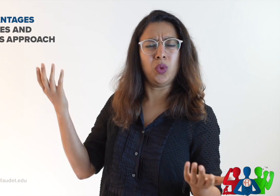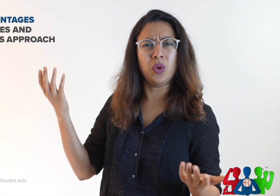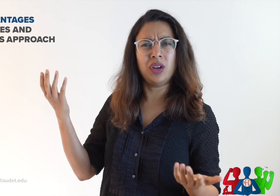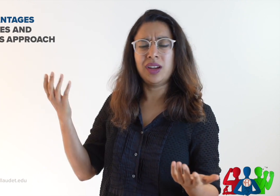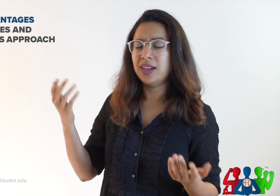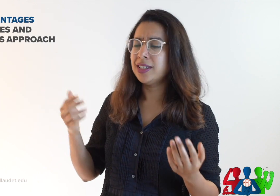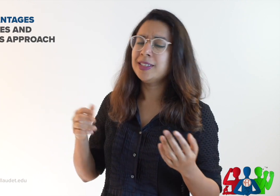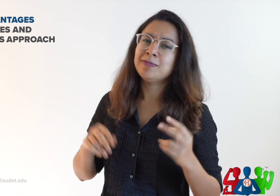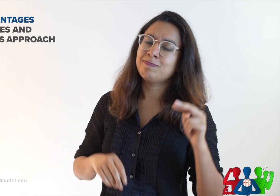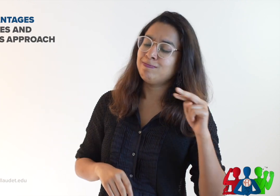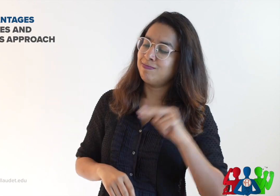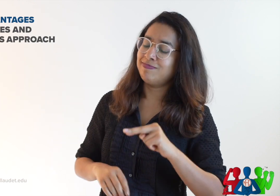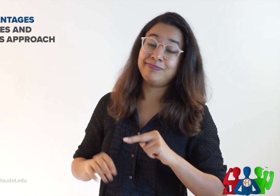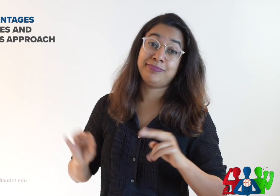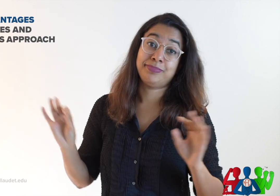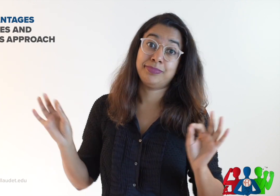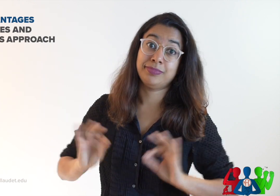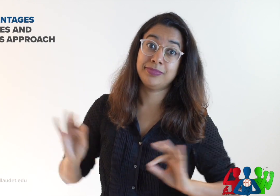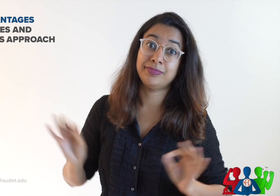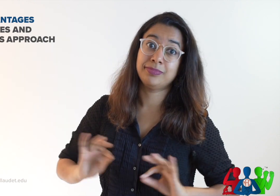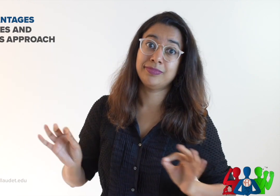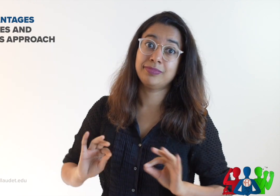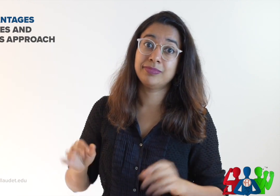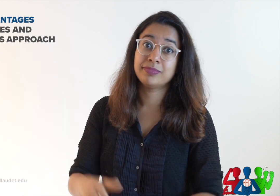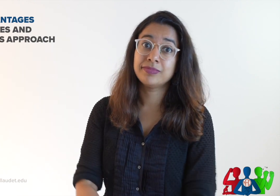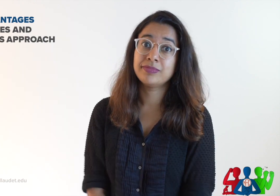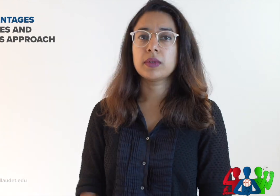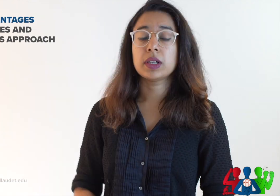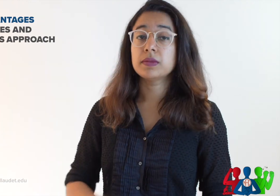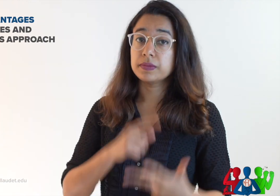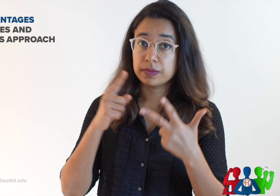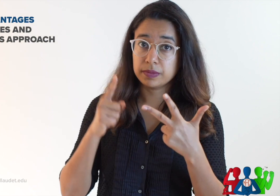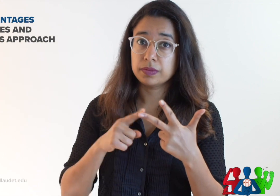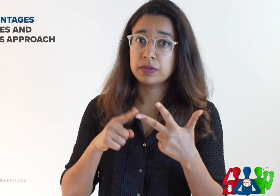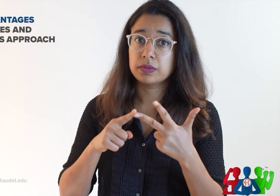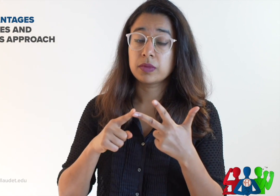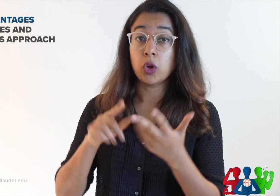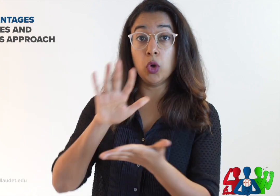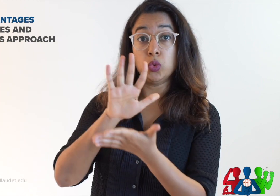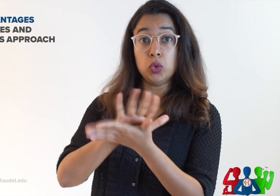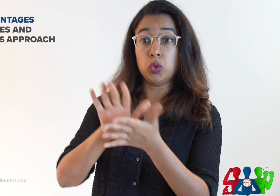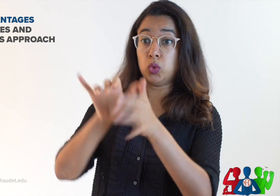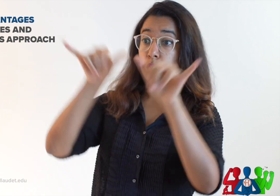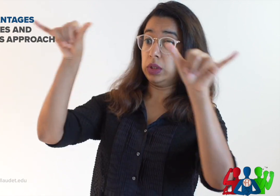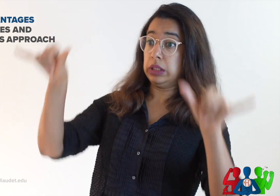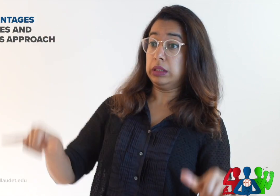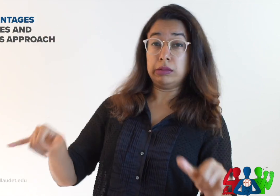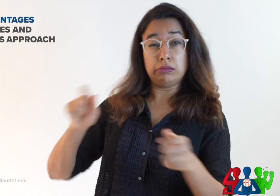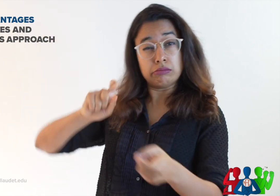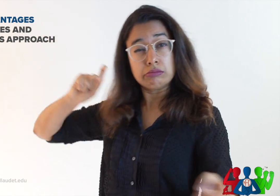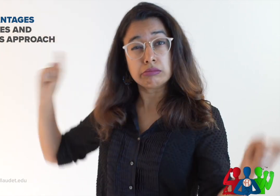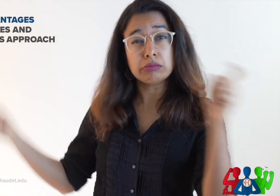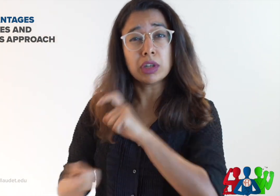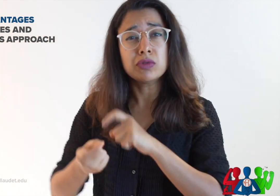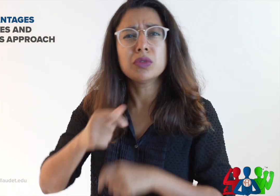Students from these communities may still be struggling and yet we heroize these models.